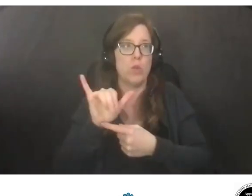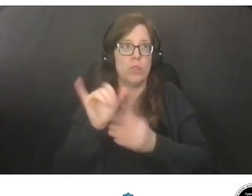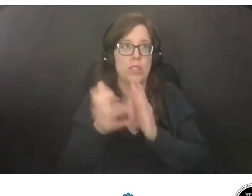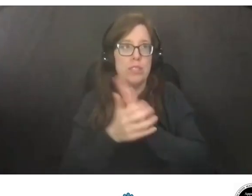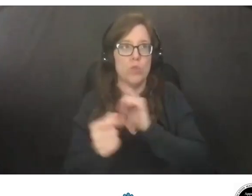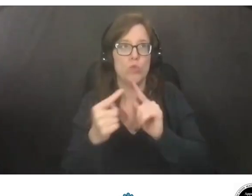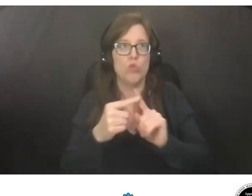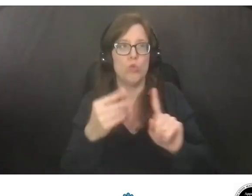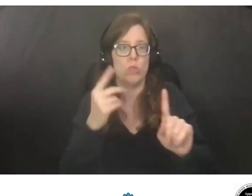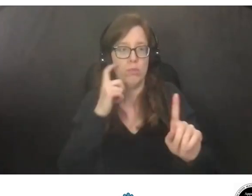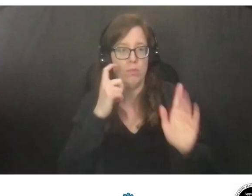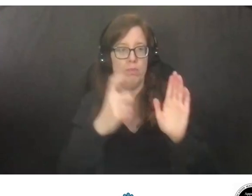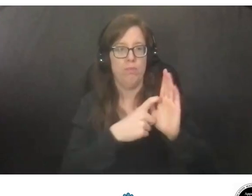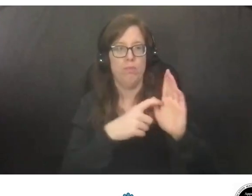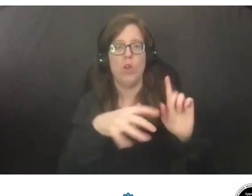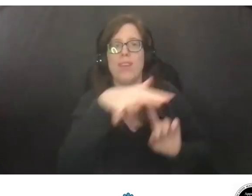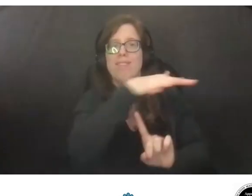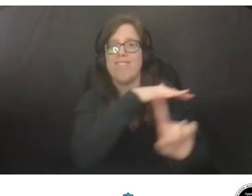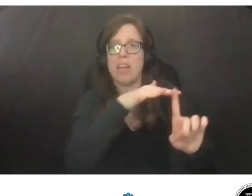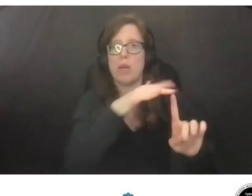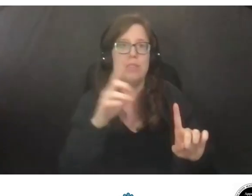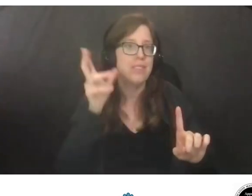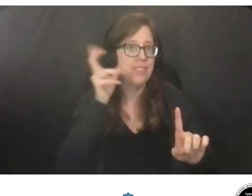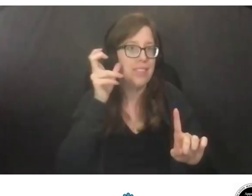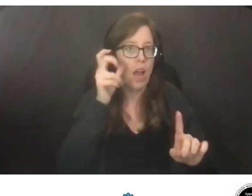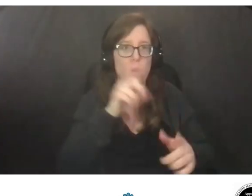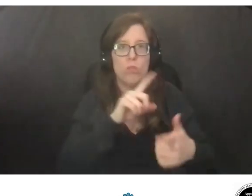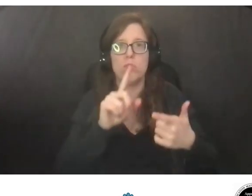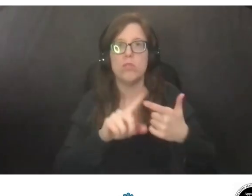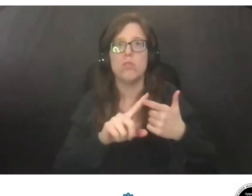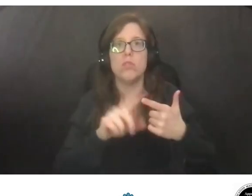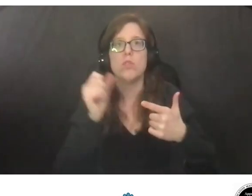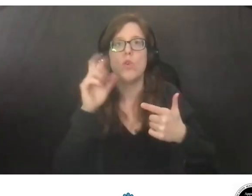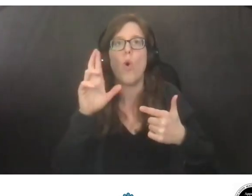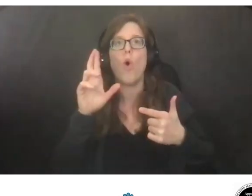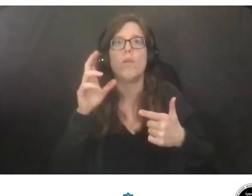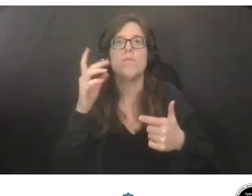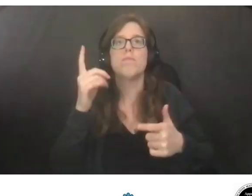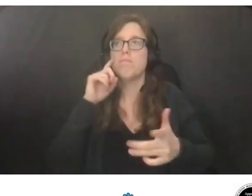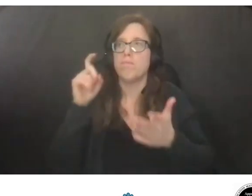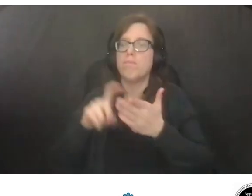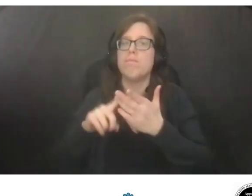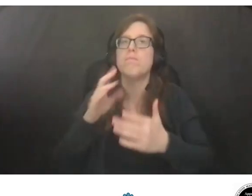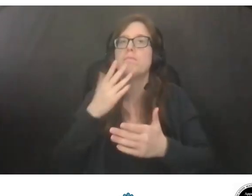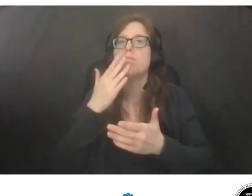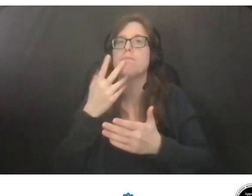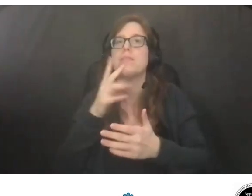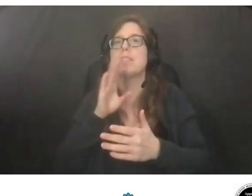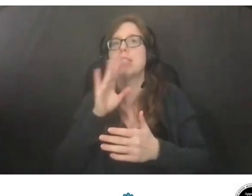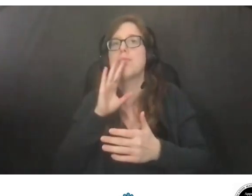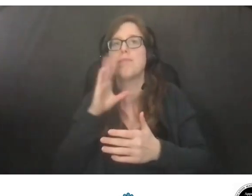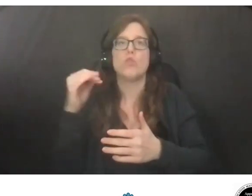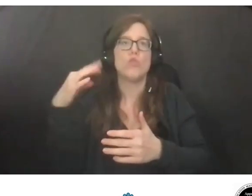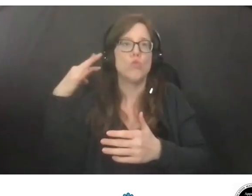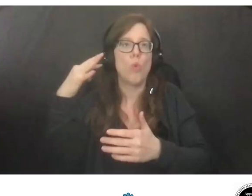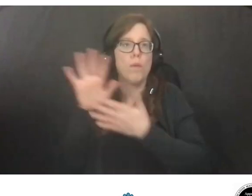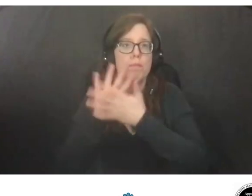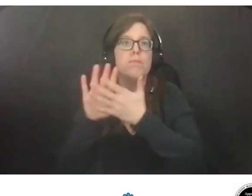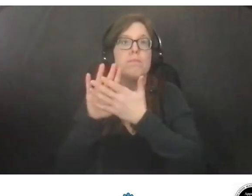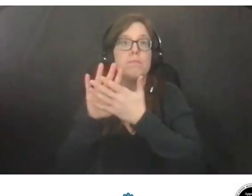localization of environmental sounds and/or intelligibility of speech and noise during travel?